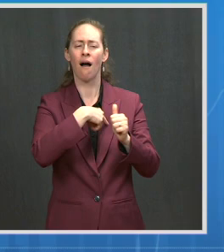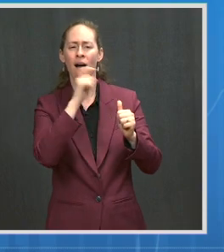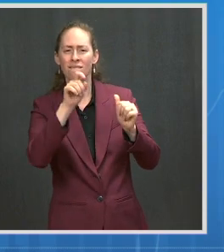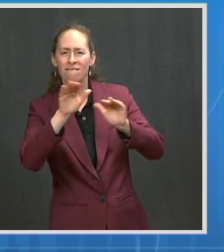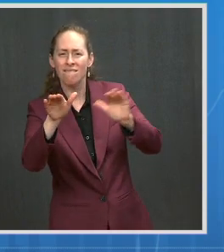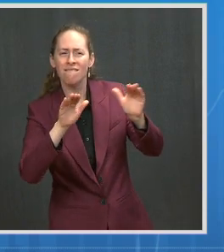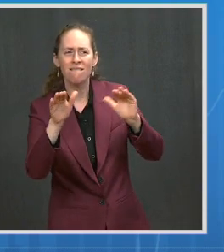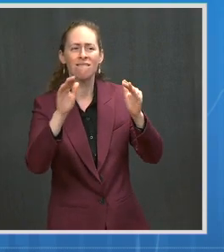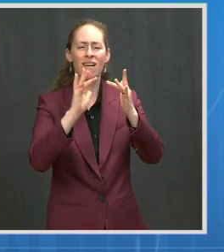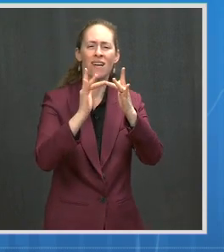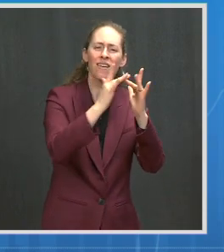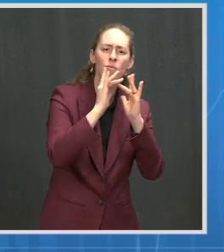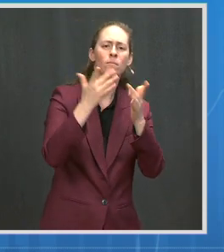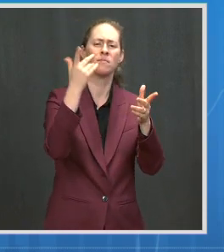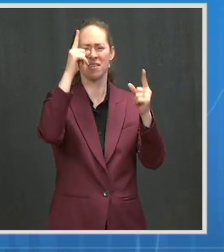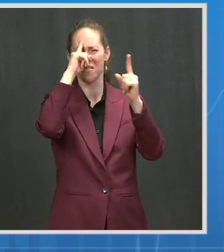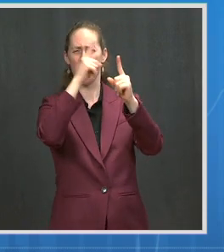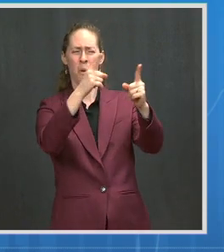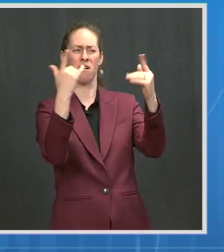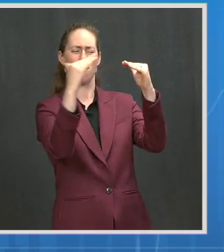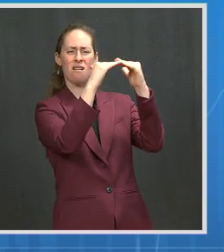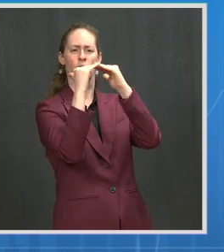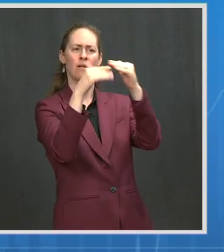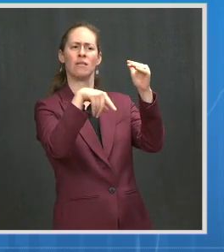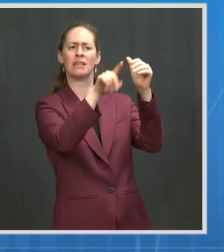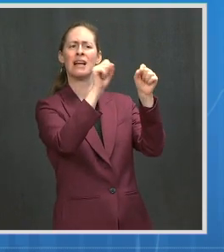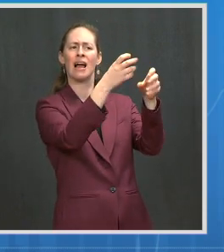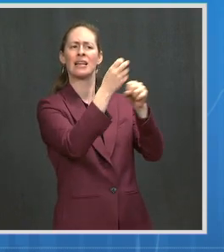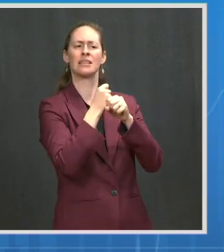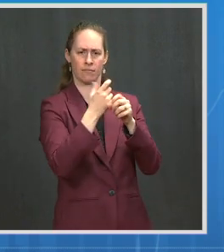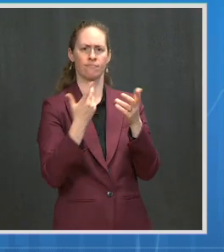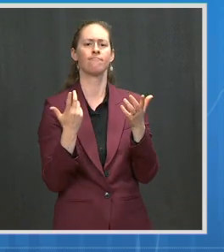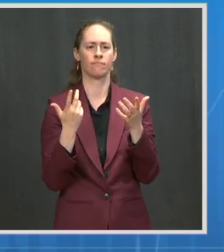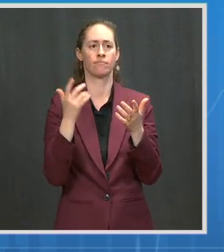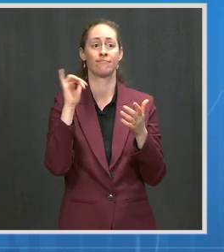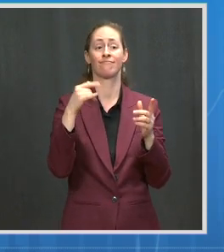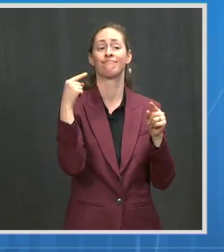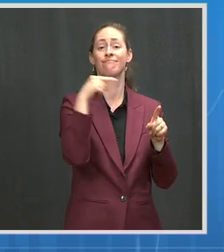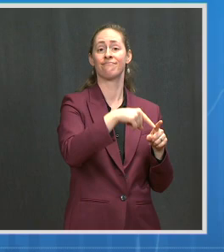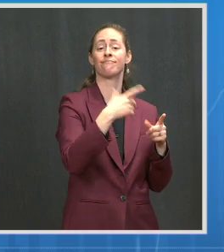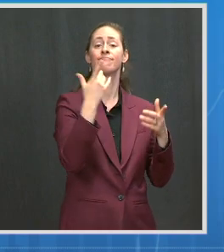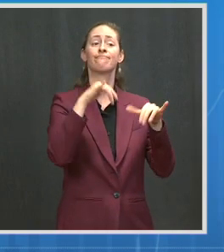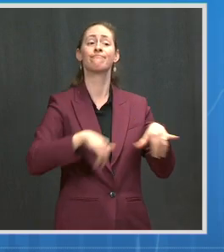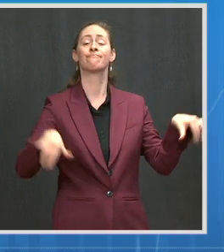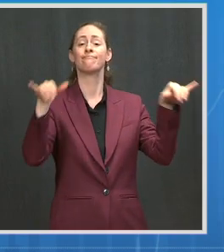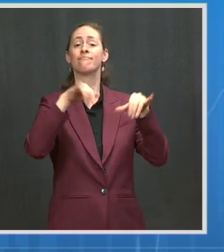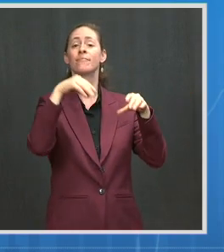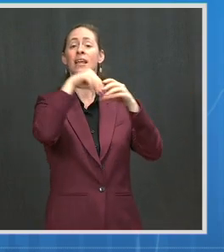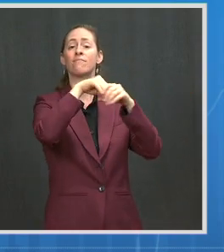Taking on those structural barriers, first. Examples include transportation and paid leave. You've heard about our partnership with Uber and Lyft